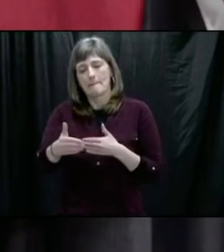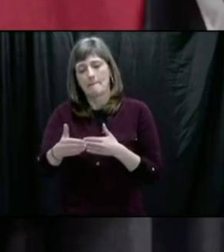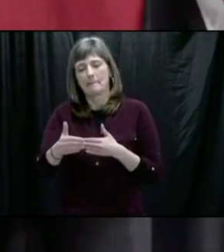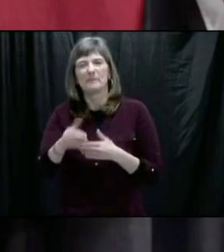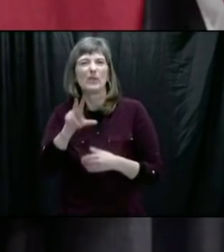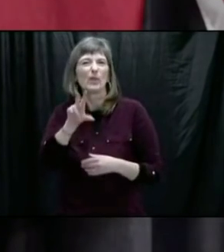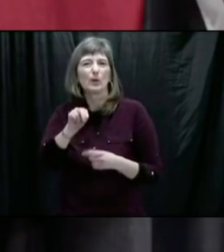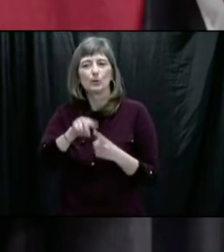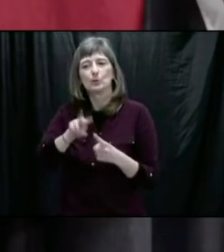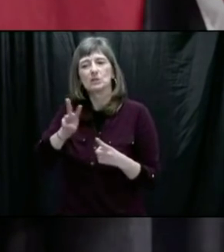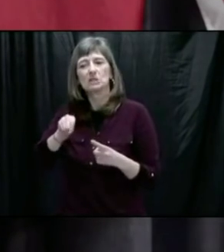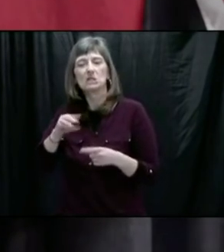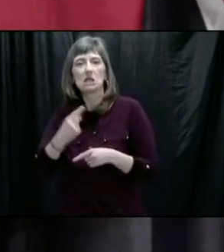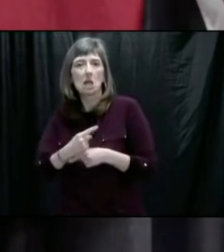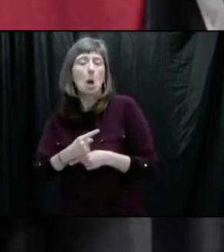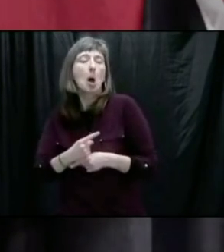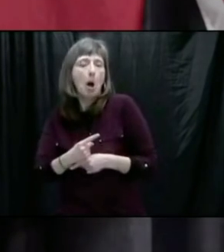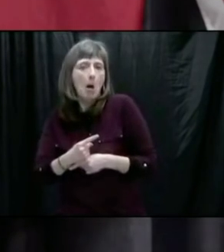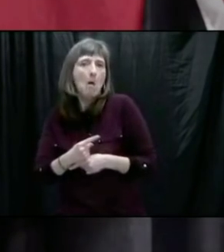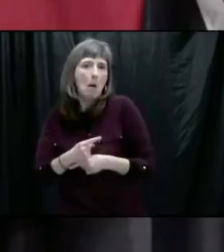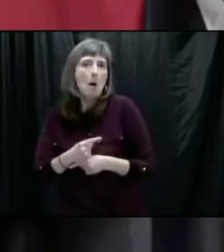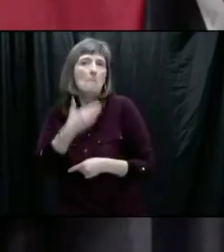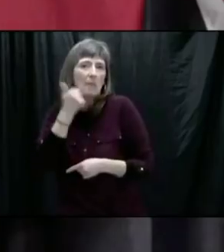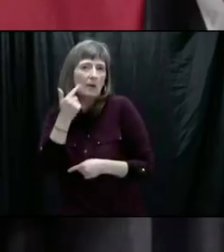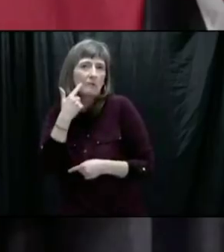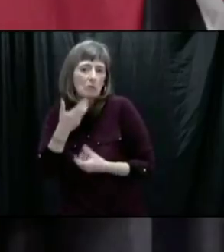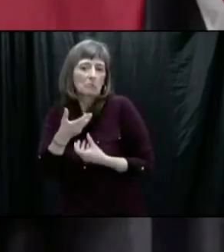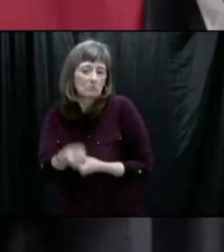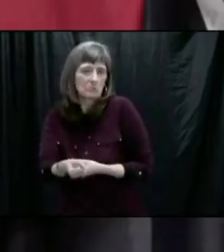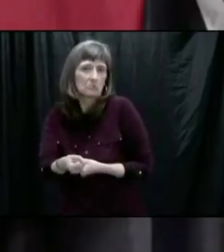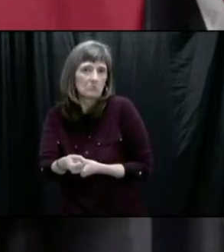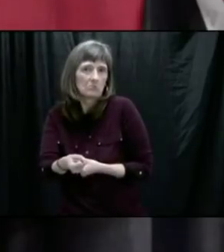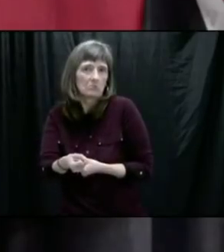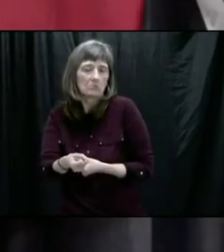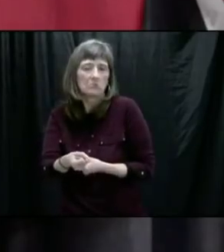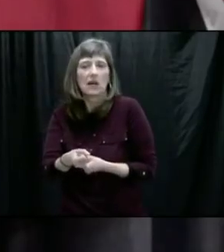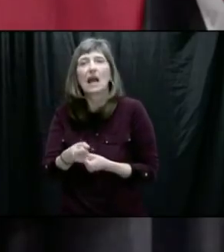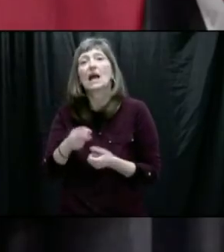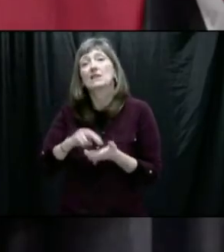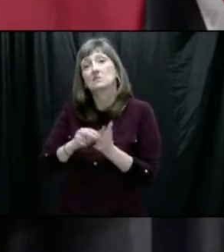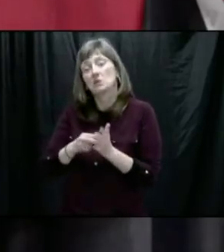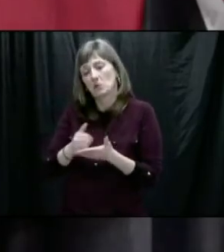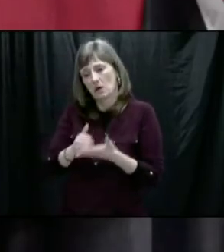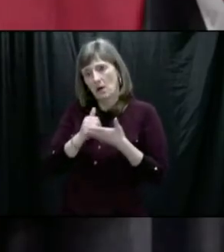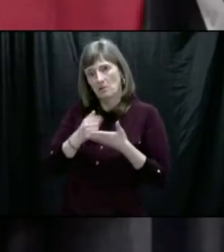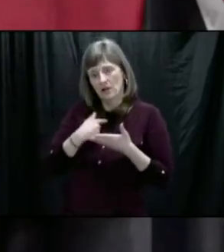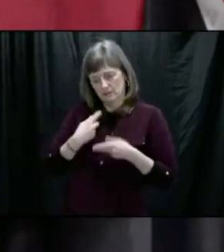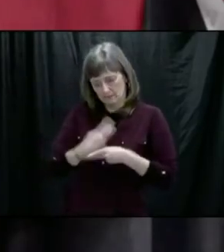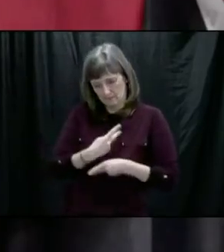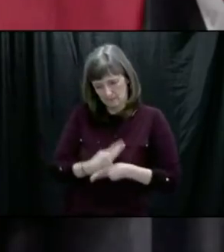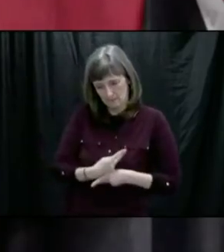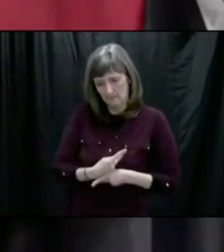OVER SHORTER TIME PERIODS. PERIODS OF 30 TO 60 DAYS.